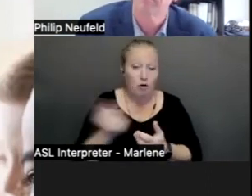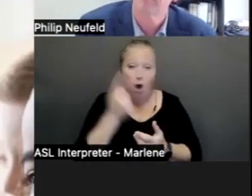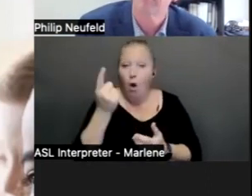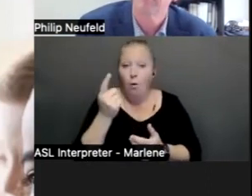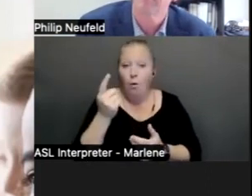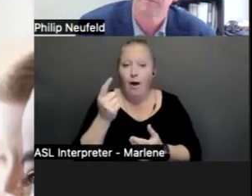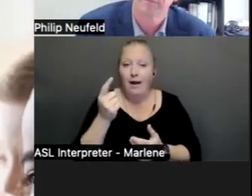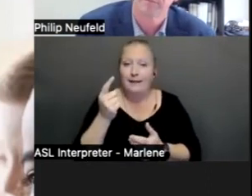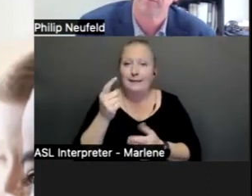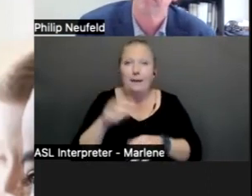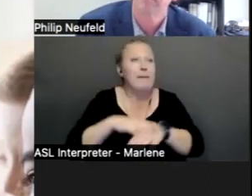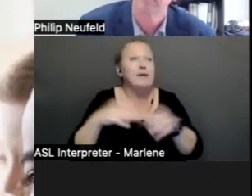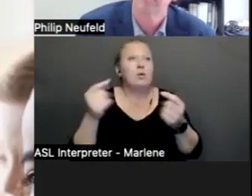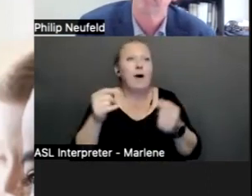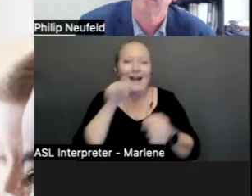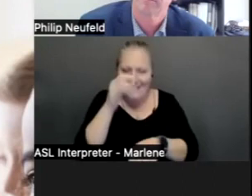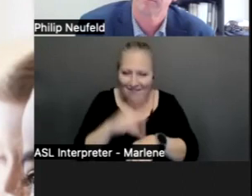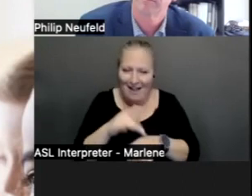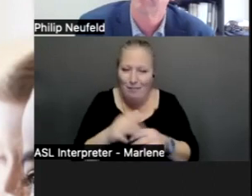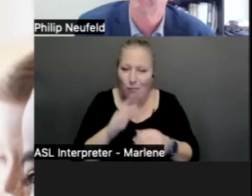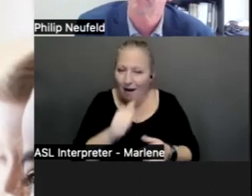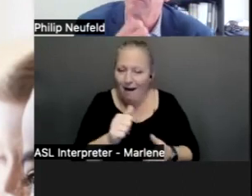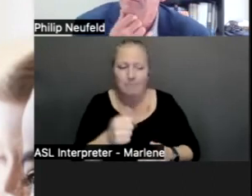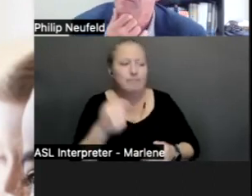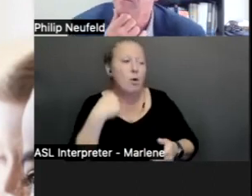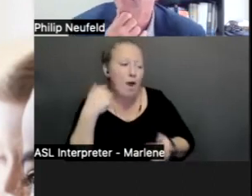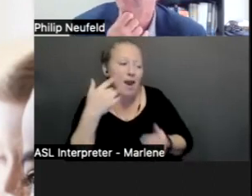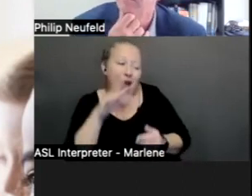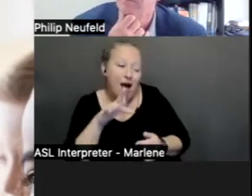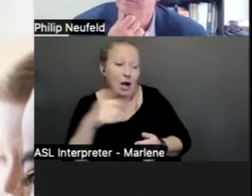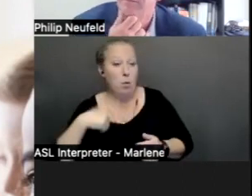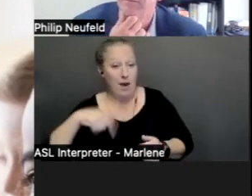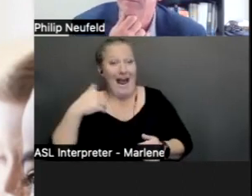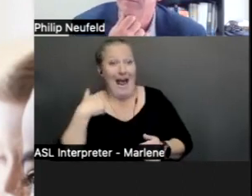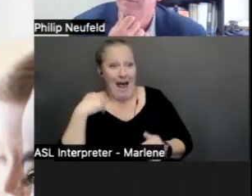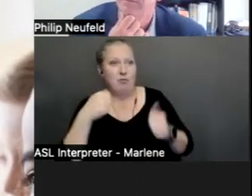it available in your area. So and and like I think we're lucky in that we do have a provider that is